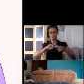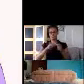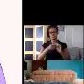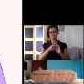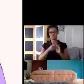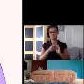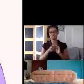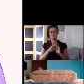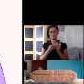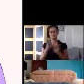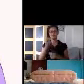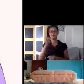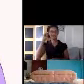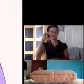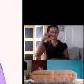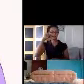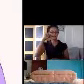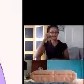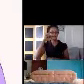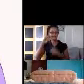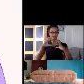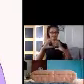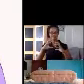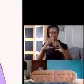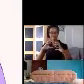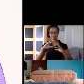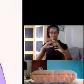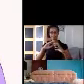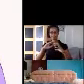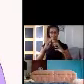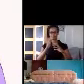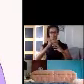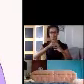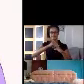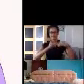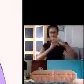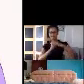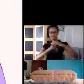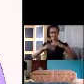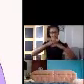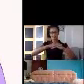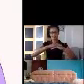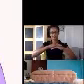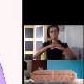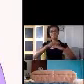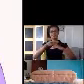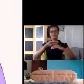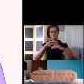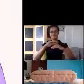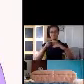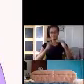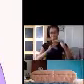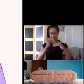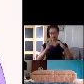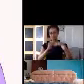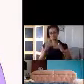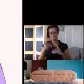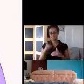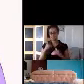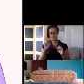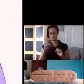with the work that we would do. So I don't know if you can read that, this onion is a